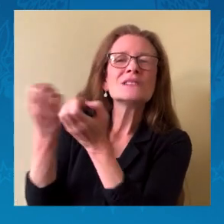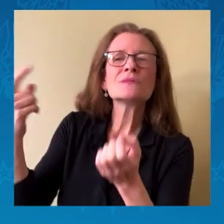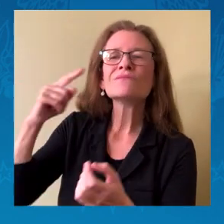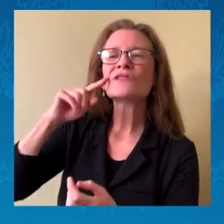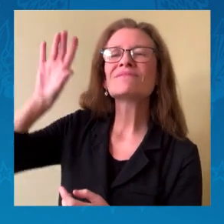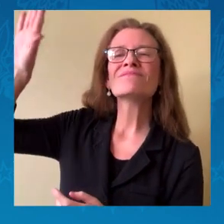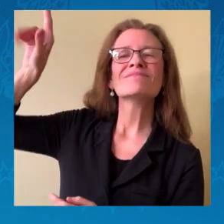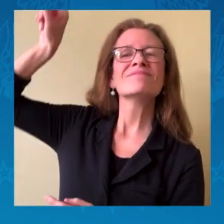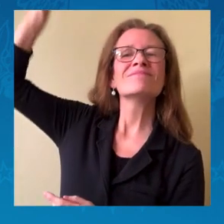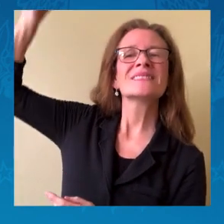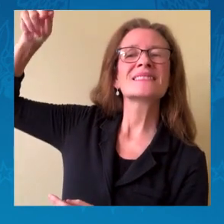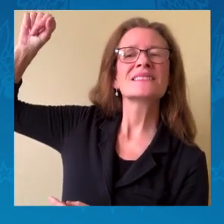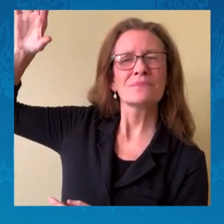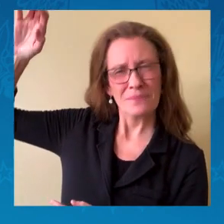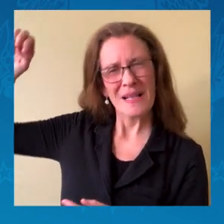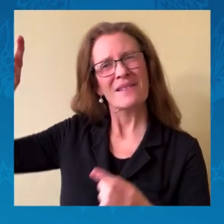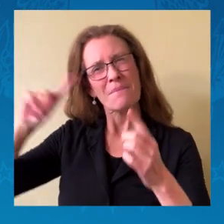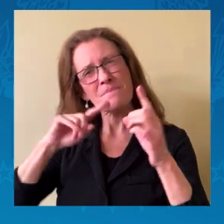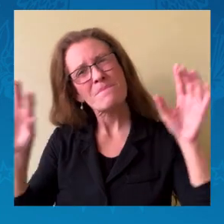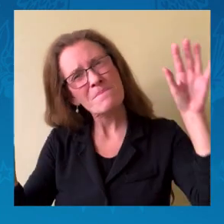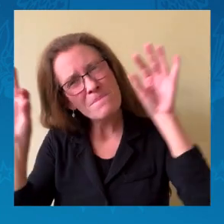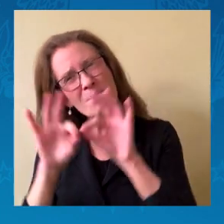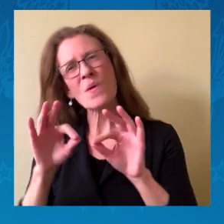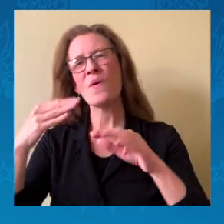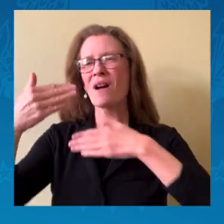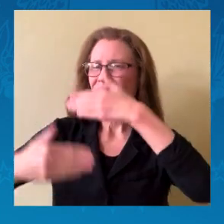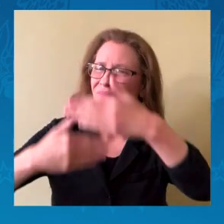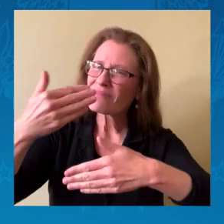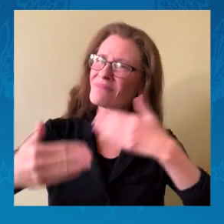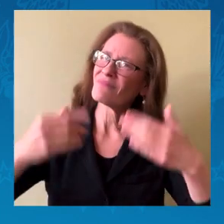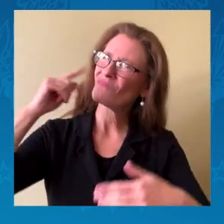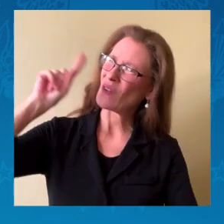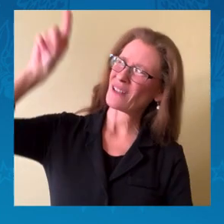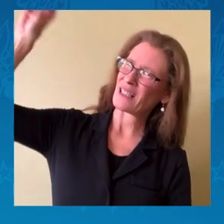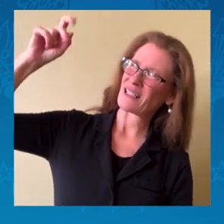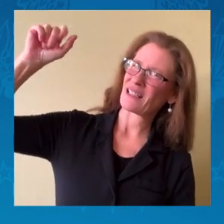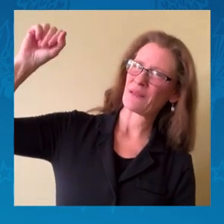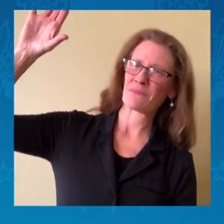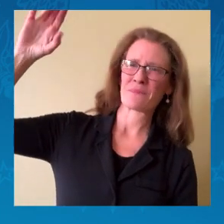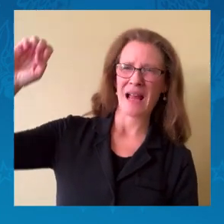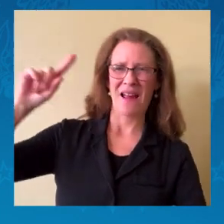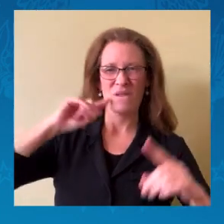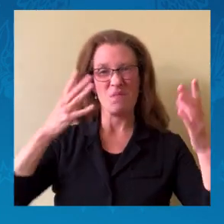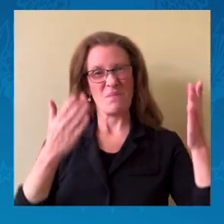And we are now deeply in the process of preparing for an operational system from the prototype